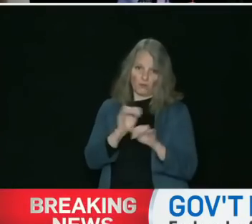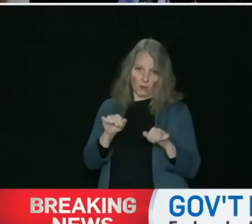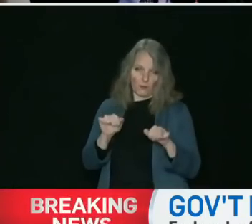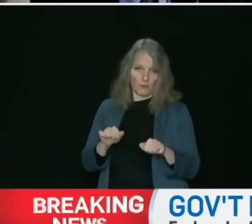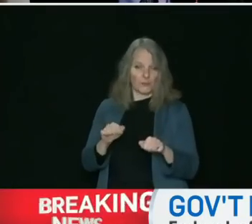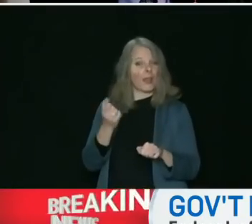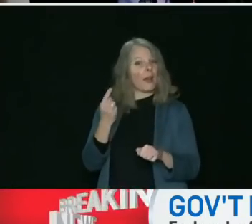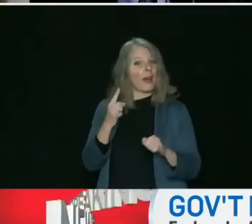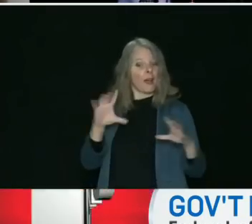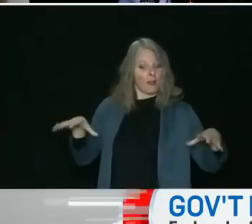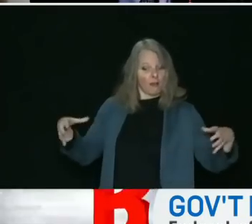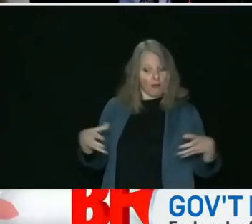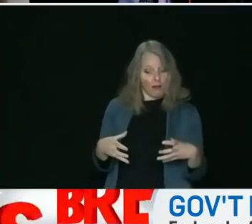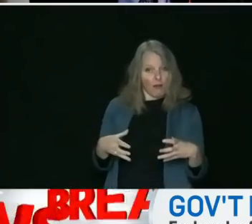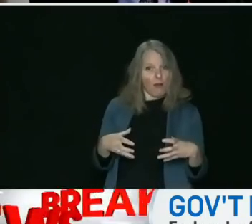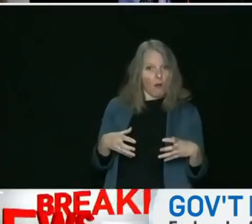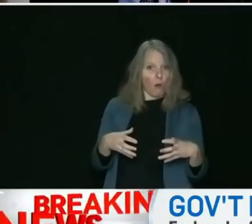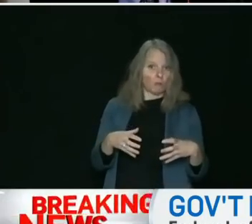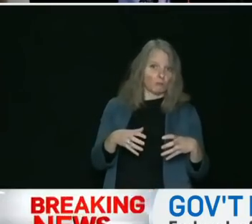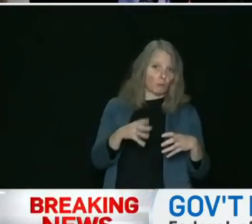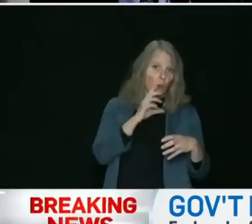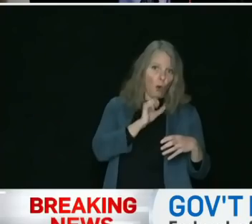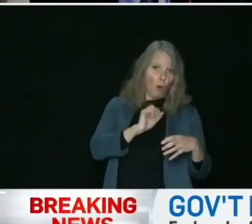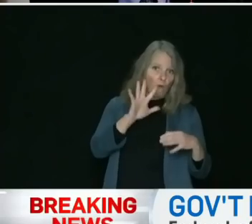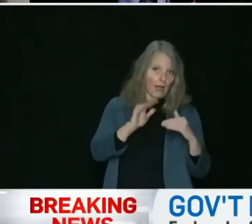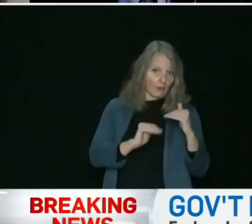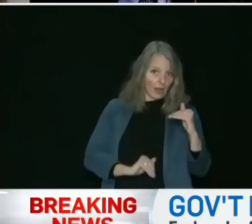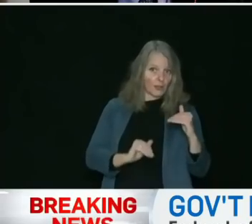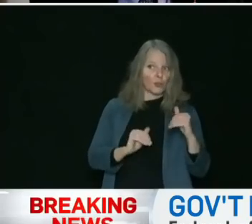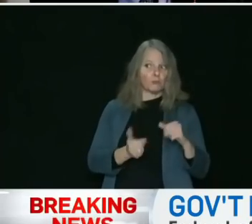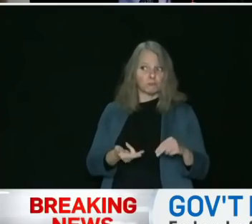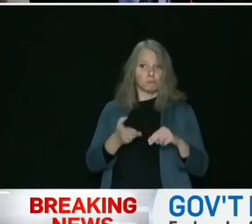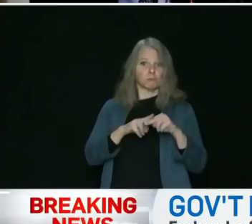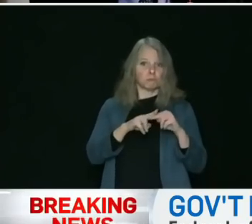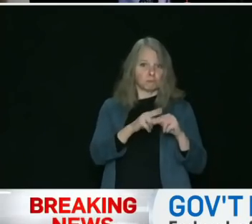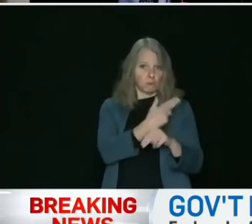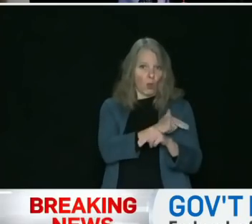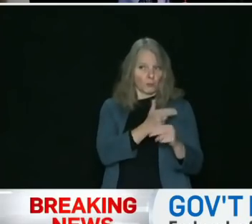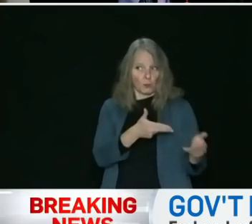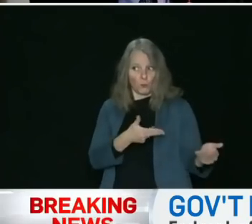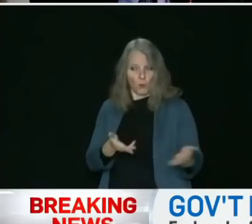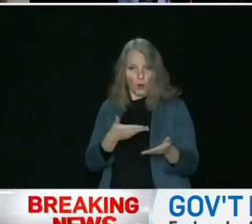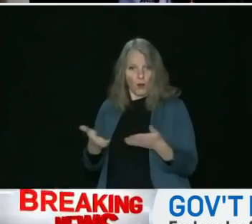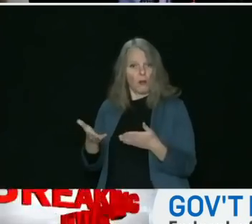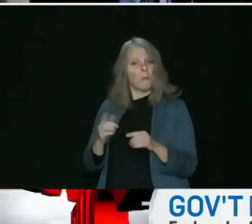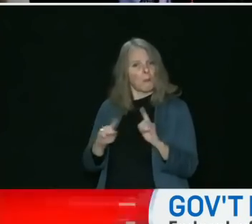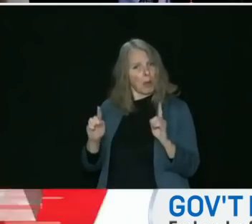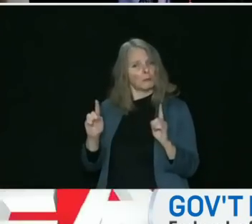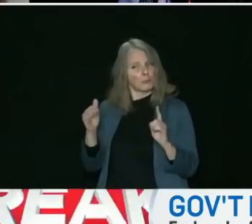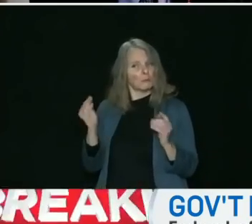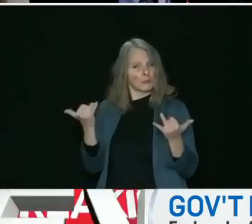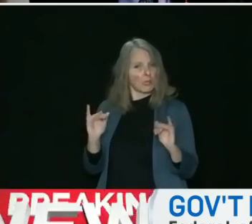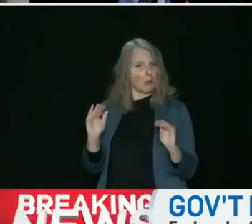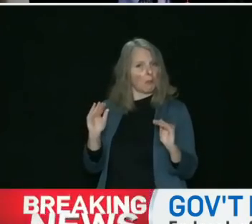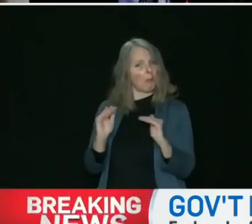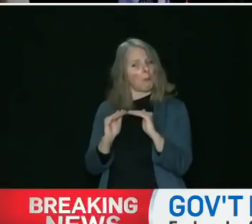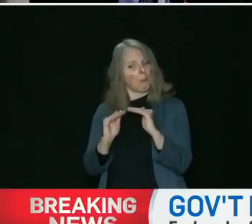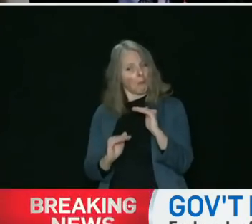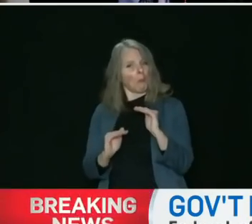BETWEEN THE AGES OF 1 AND 4. ALTHOUGH THE NUMBER OF